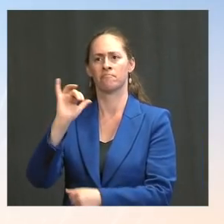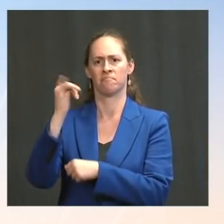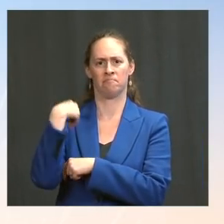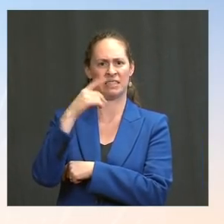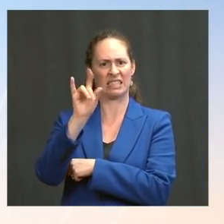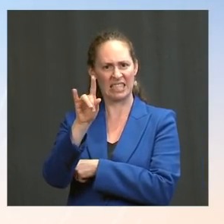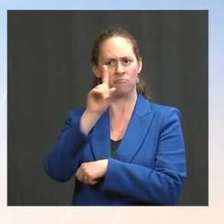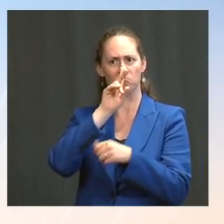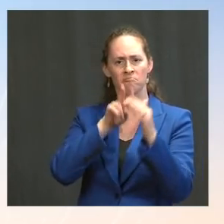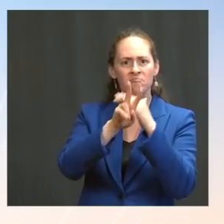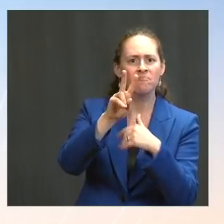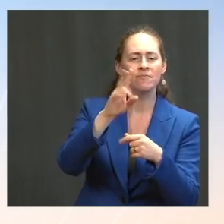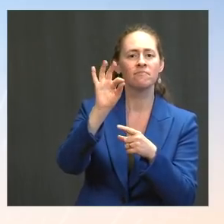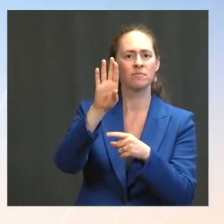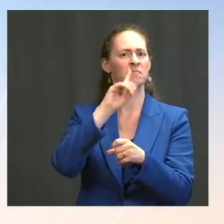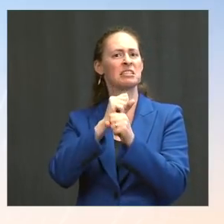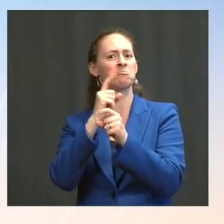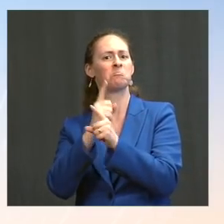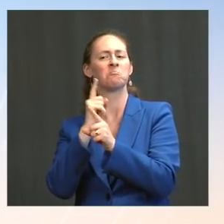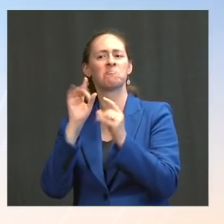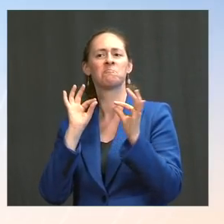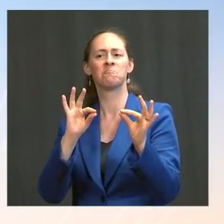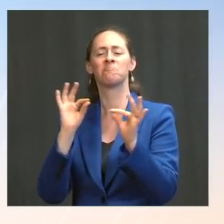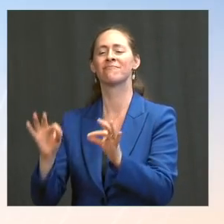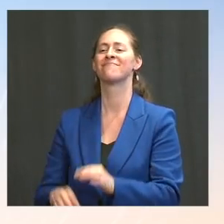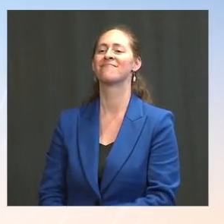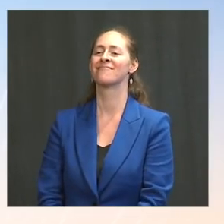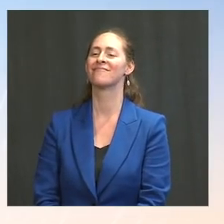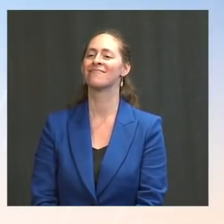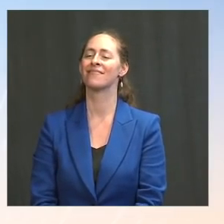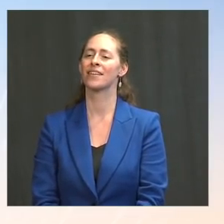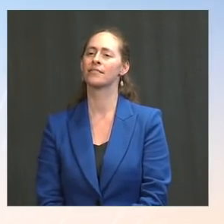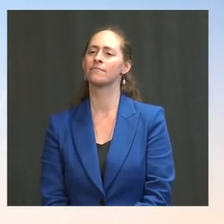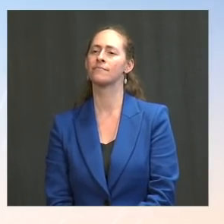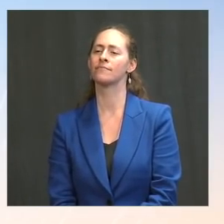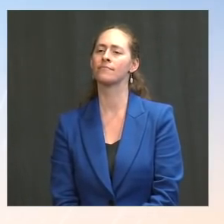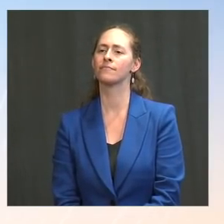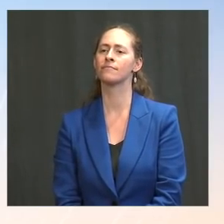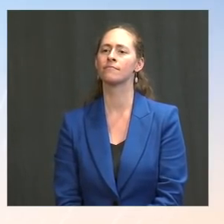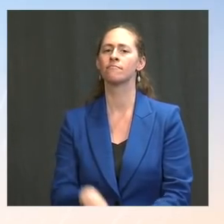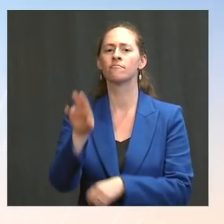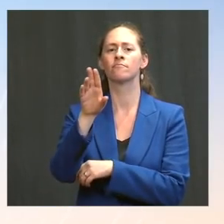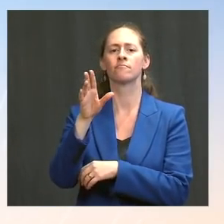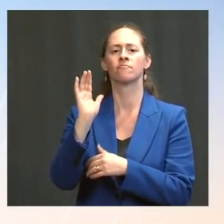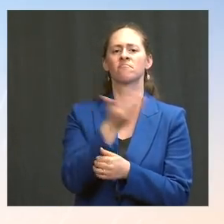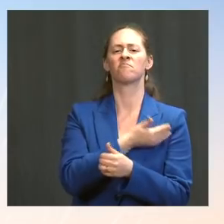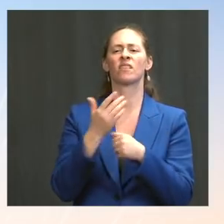projections of growth at 7 percent for the U.S. economy and, in their words, the fastest pace in a generation.